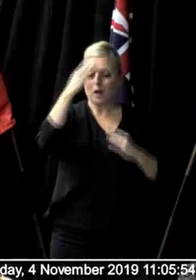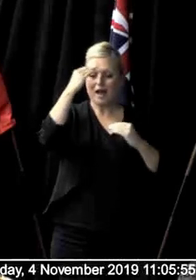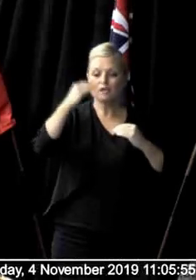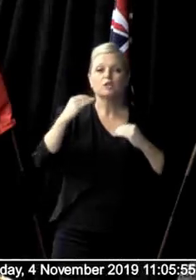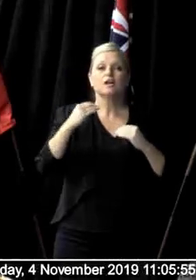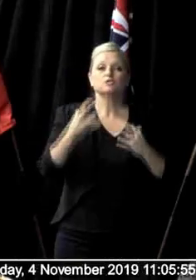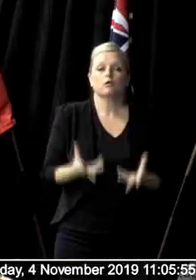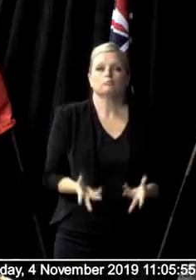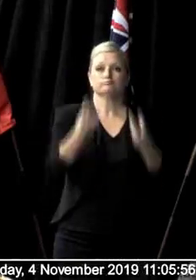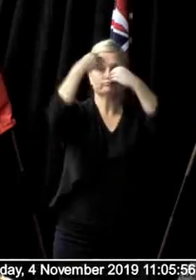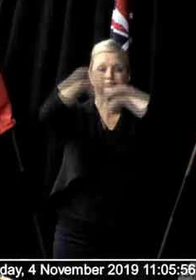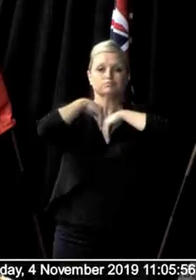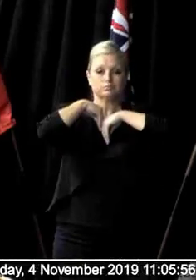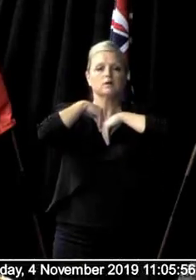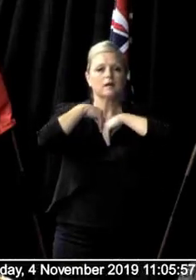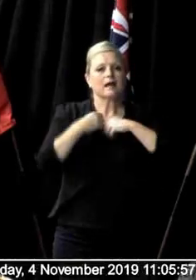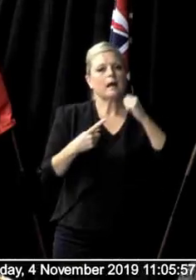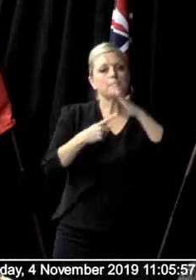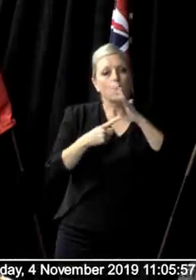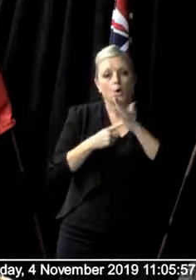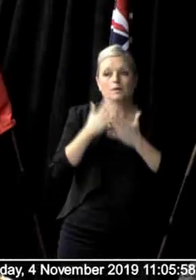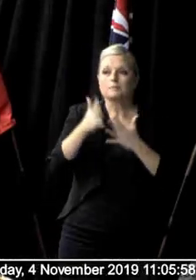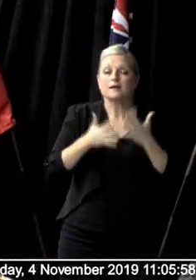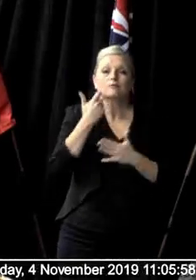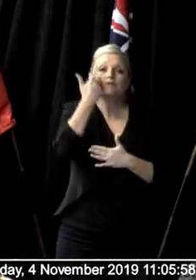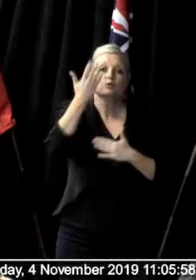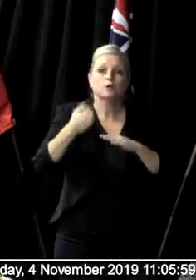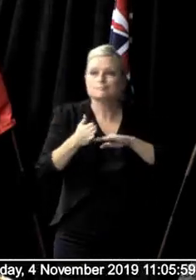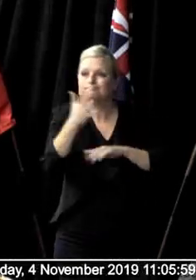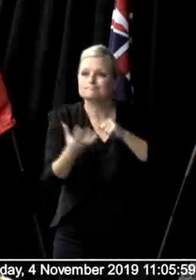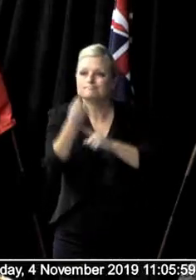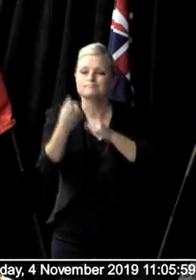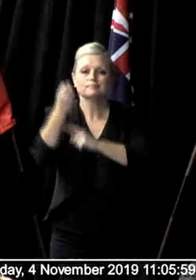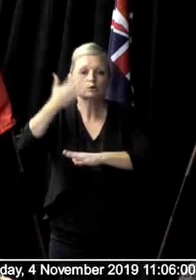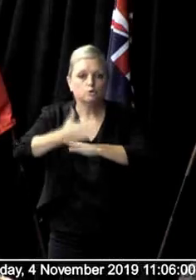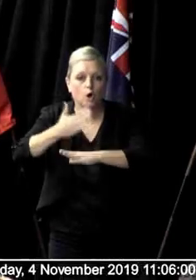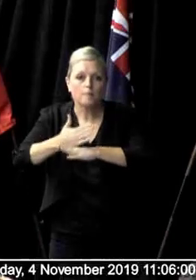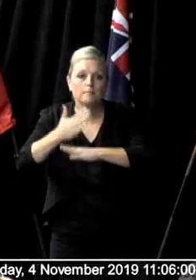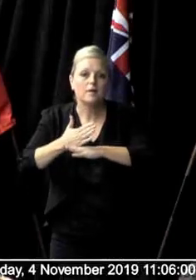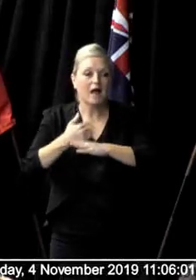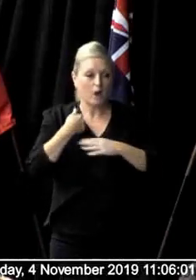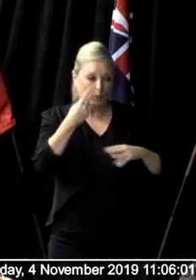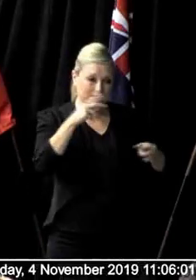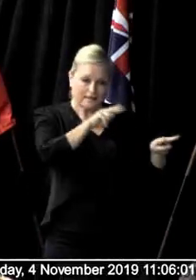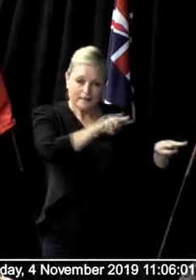of employment and income, and that people with disability are under-represented